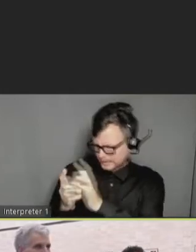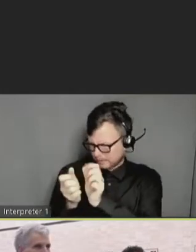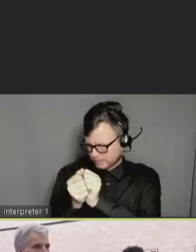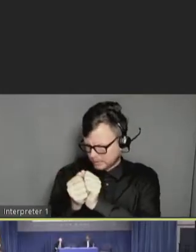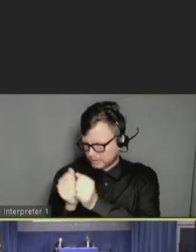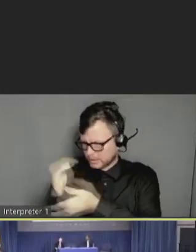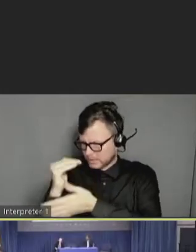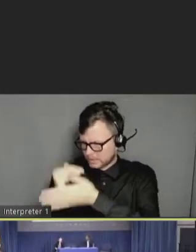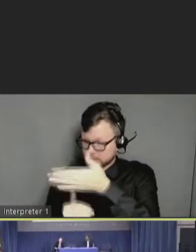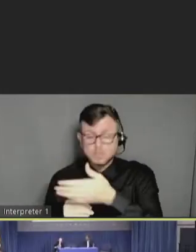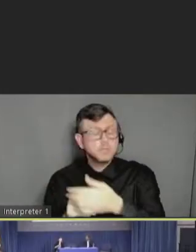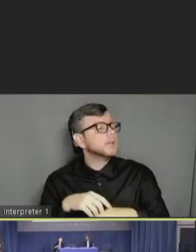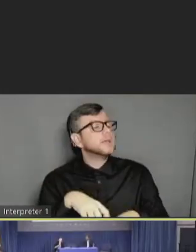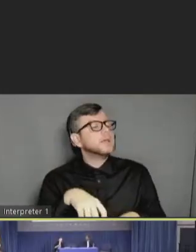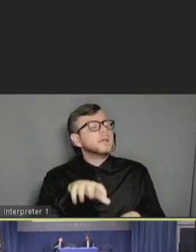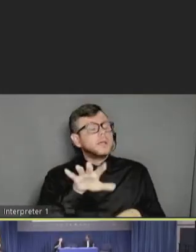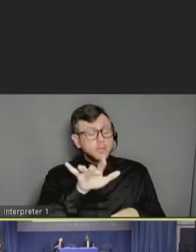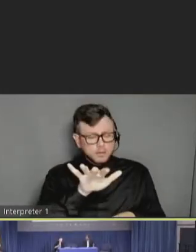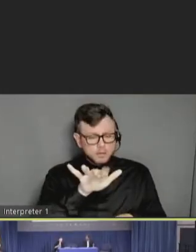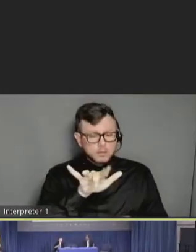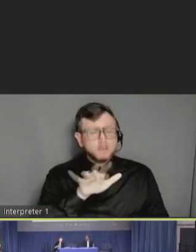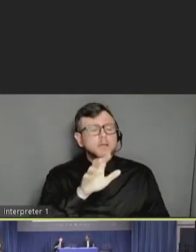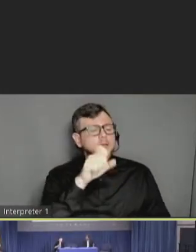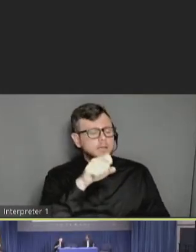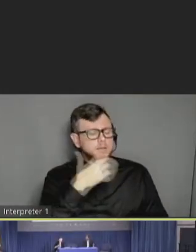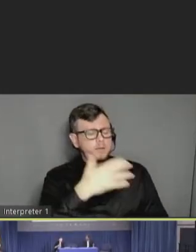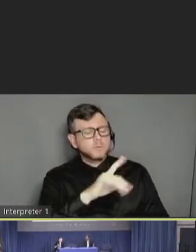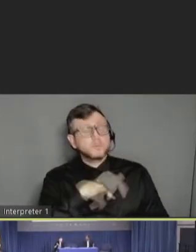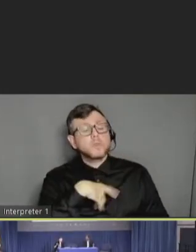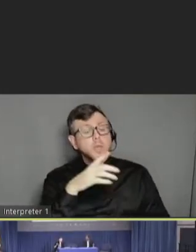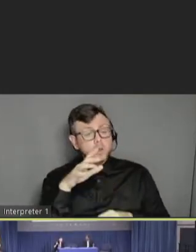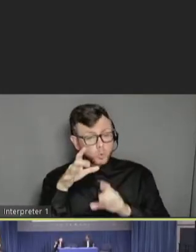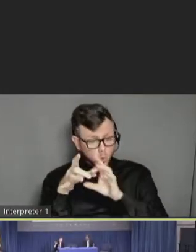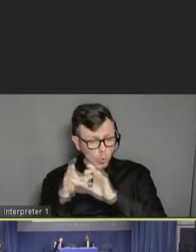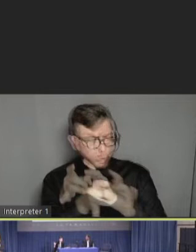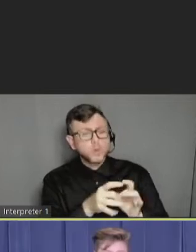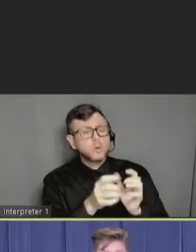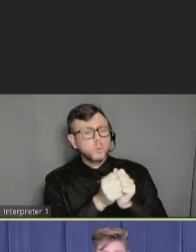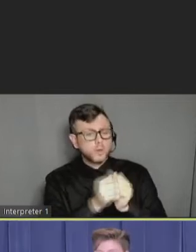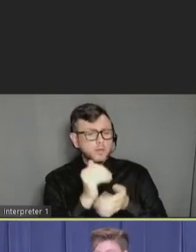Miranda Baxa: Thank you. They are correlated with the index somewhat. There's a moderate